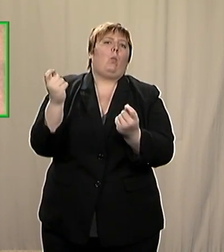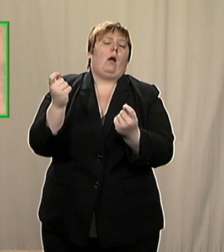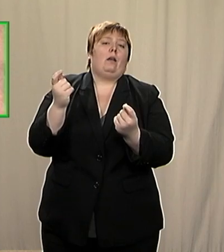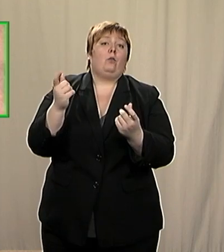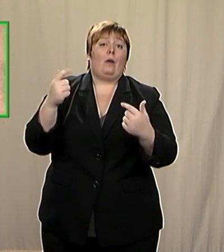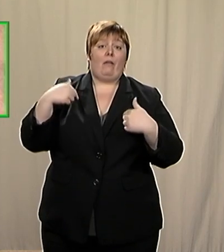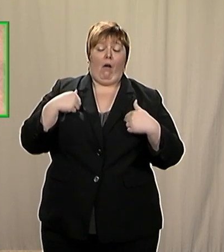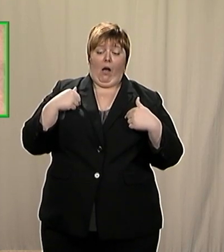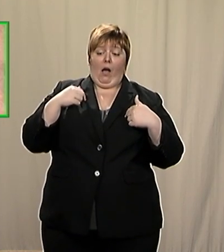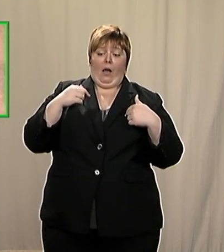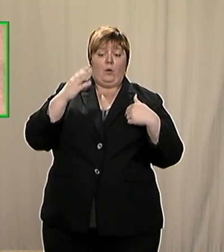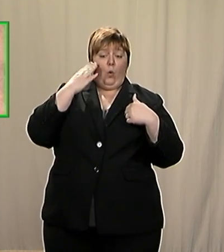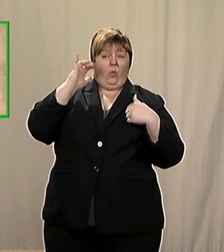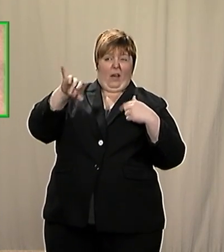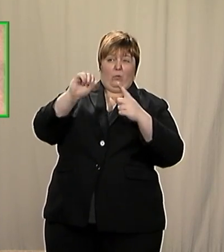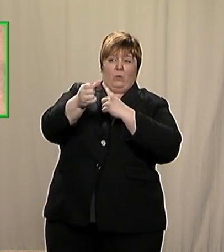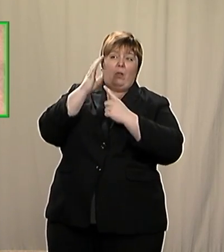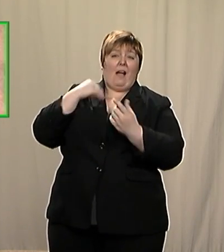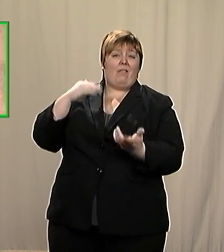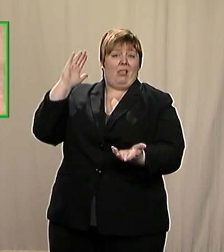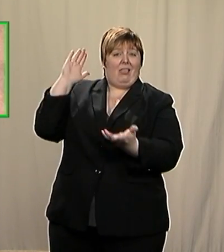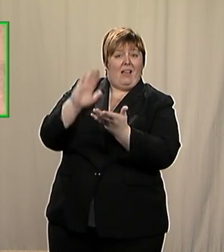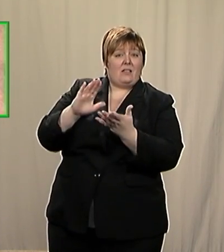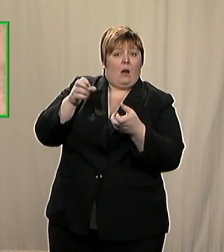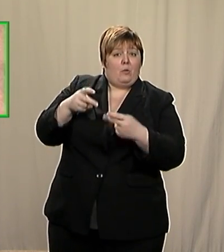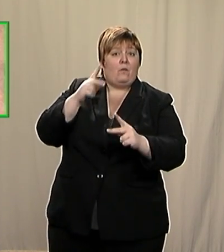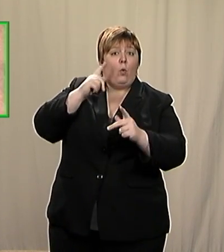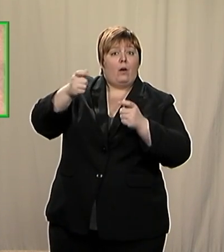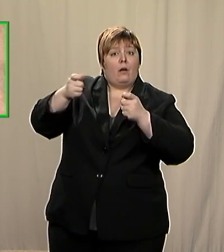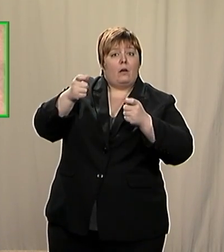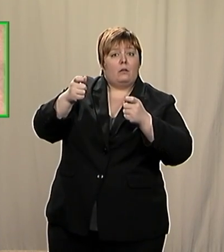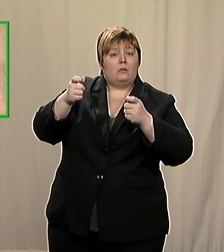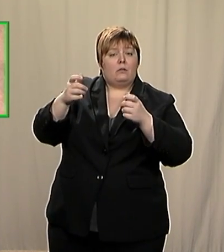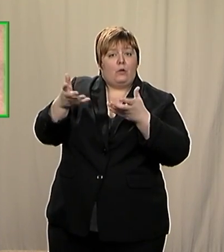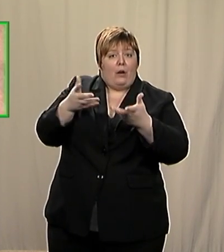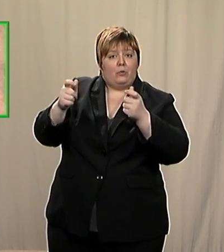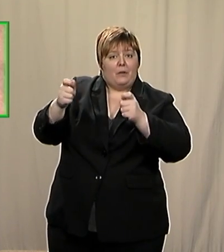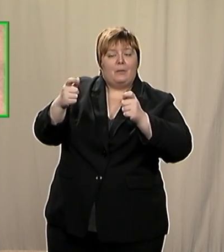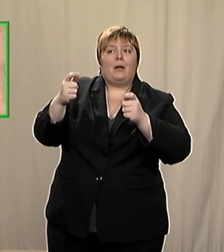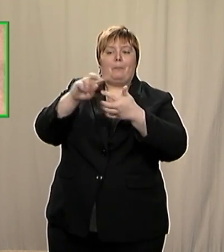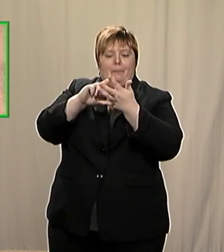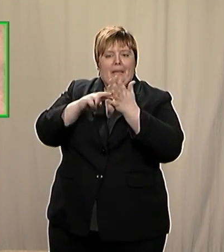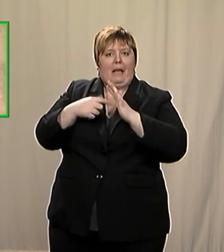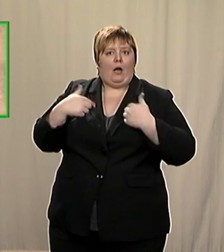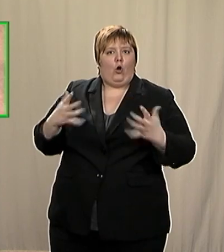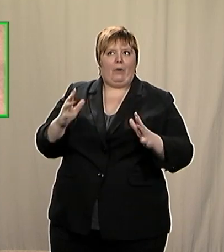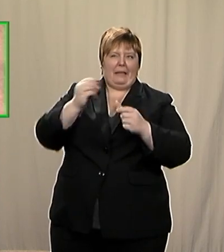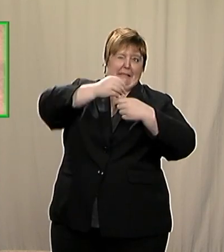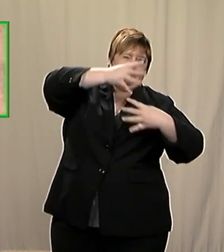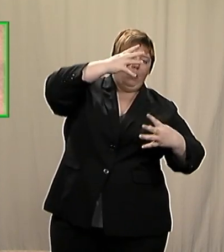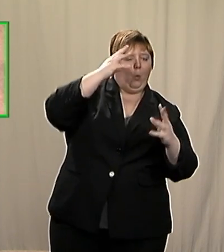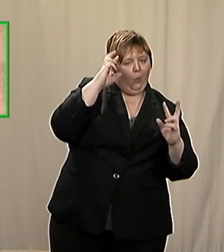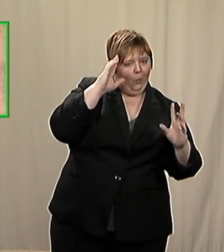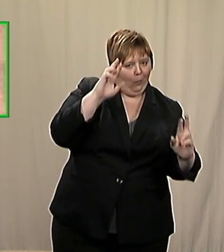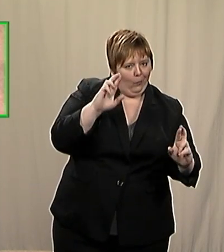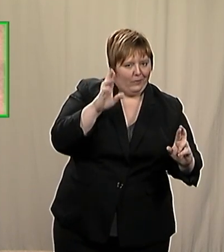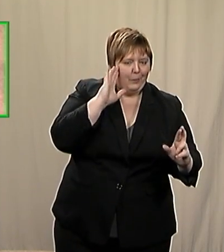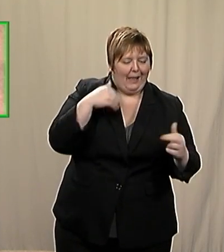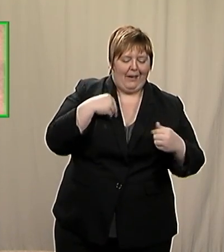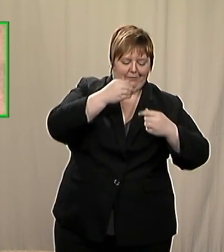I'm going to have a whole set of strategies ready, hopefully, in order to mitigate any possibility if I do miss information.